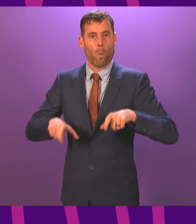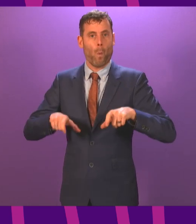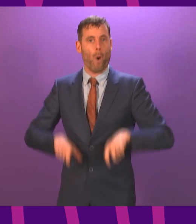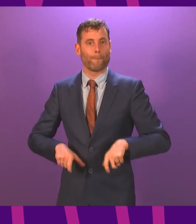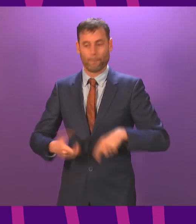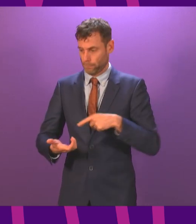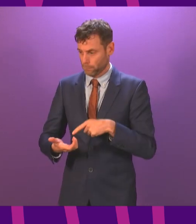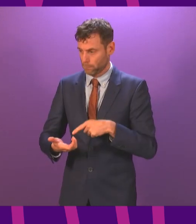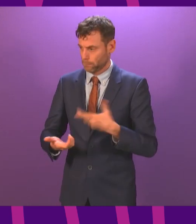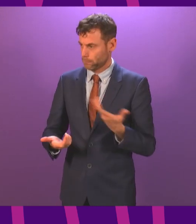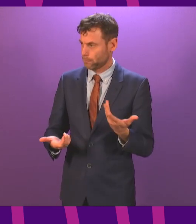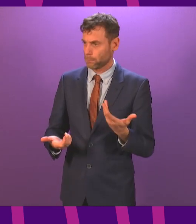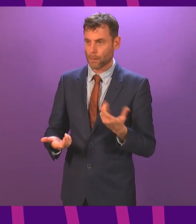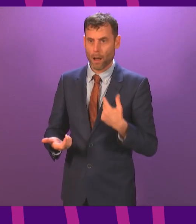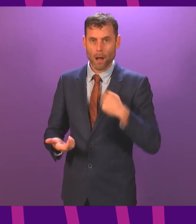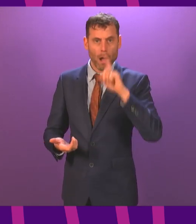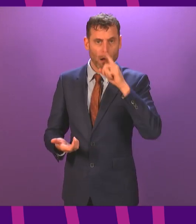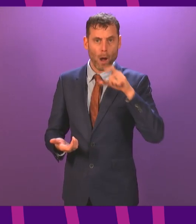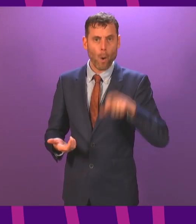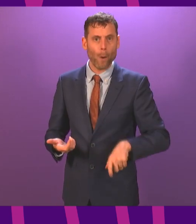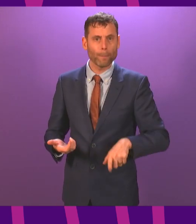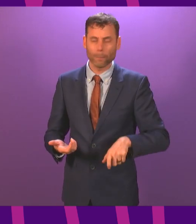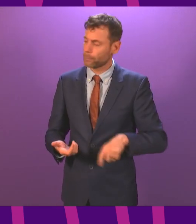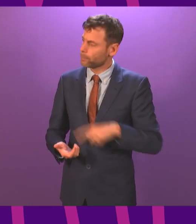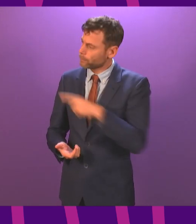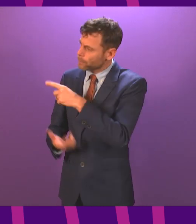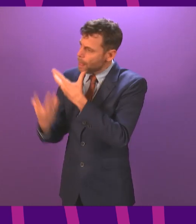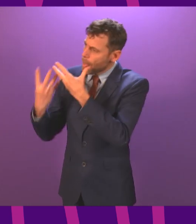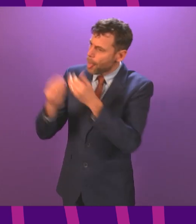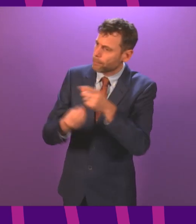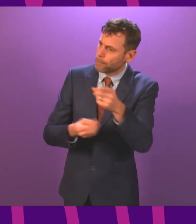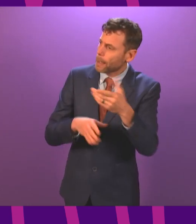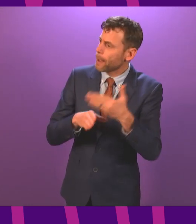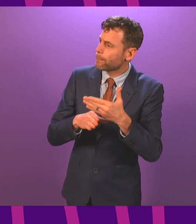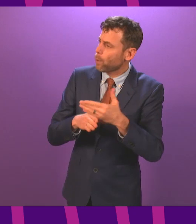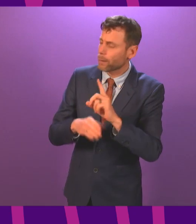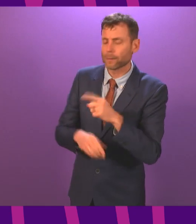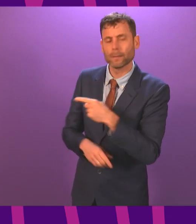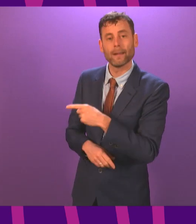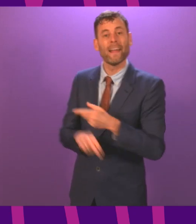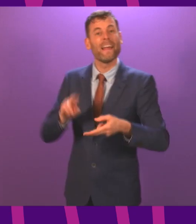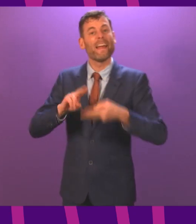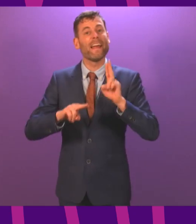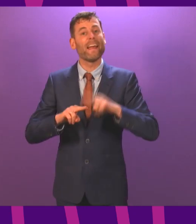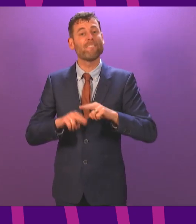The First Minister: We expect employers to be very sensitive and